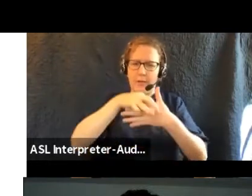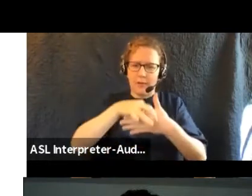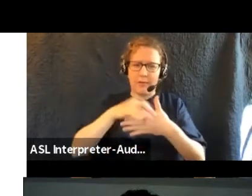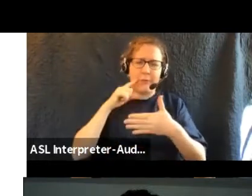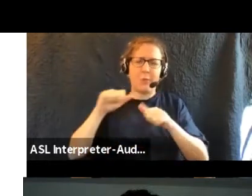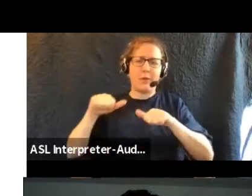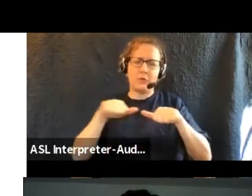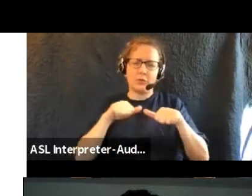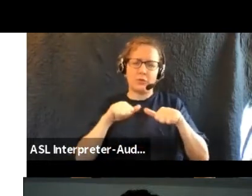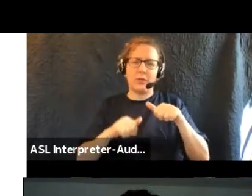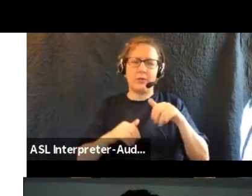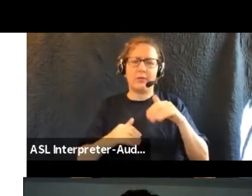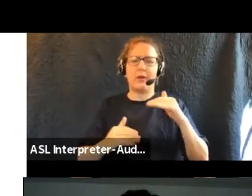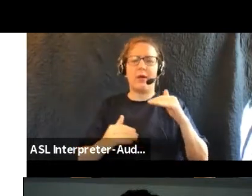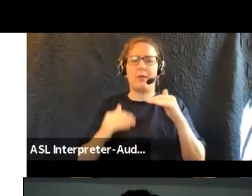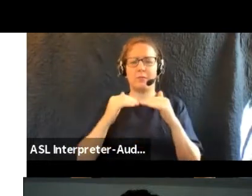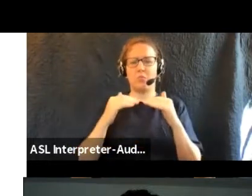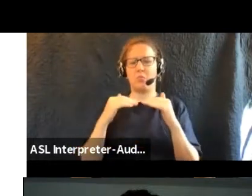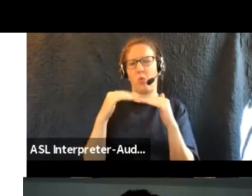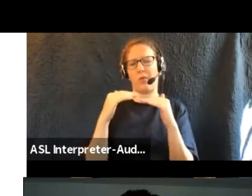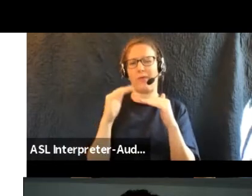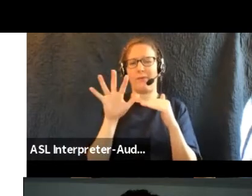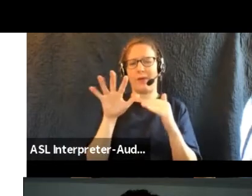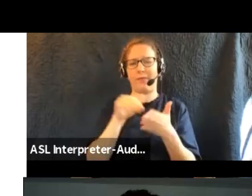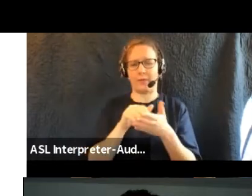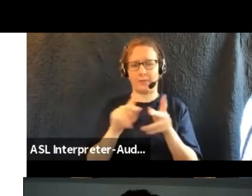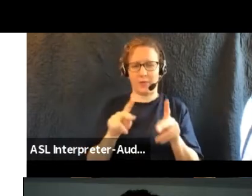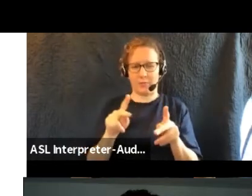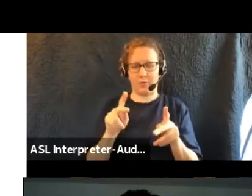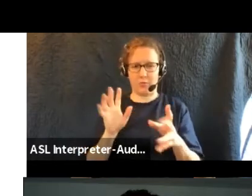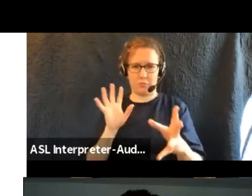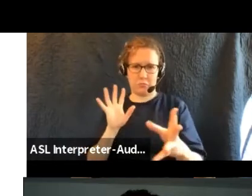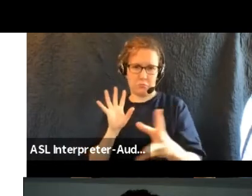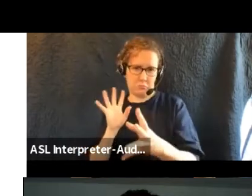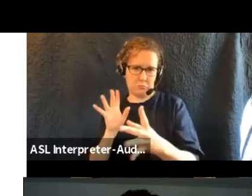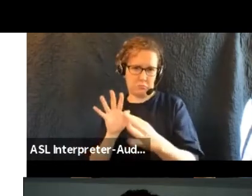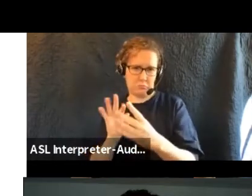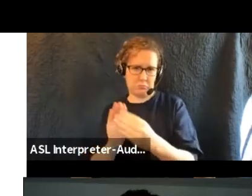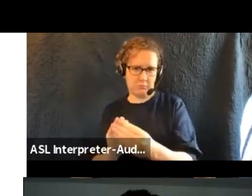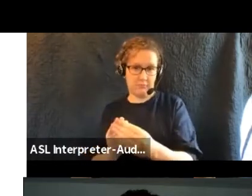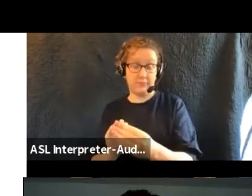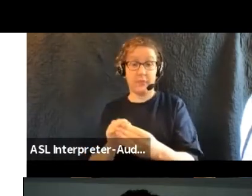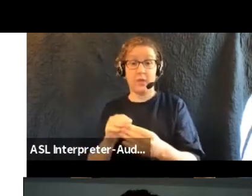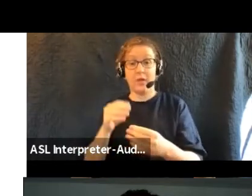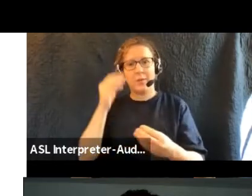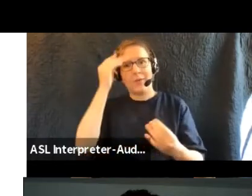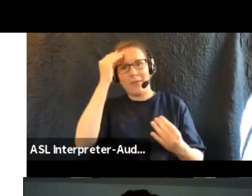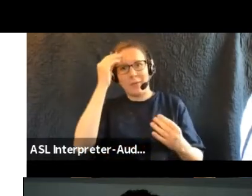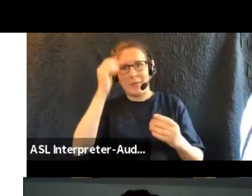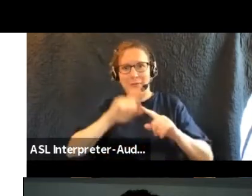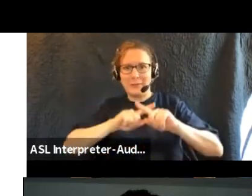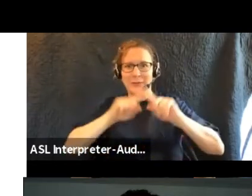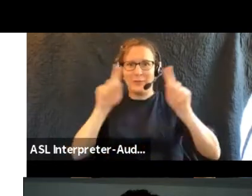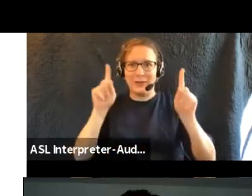more than 5,000 people, and so we had to think a little bit differently about how to make